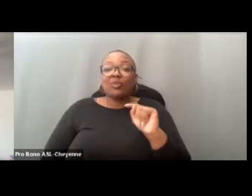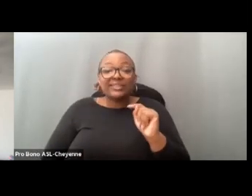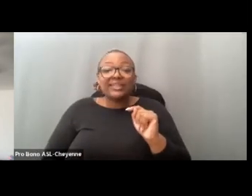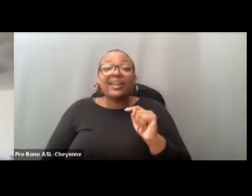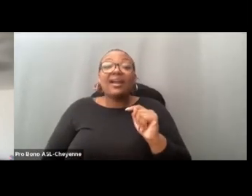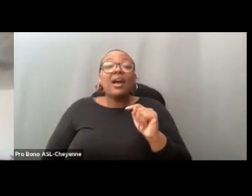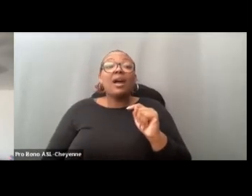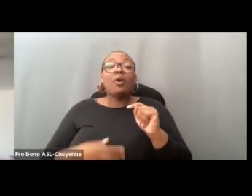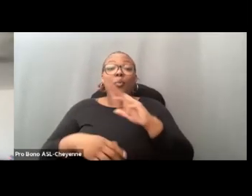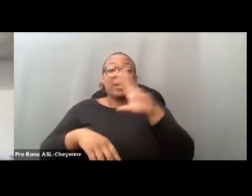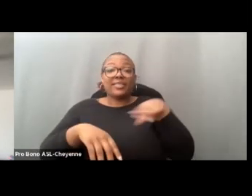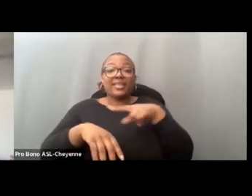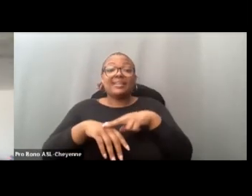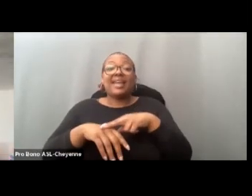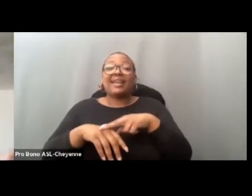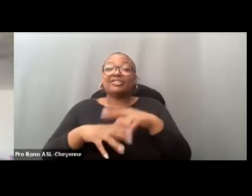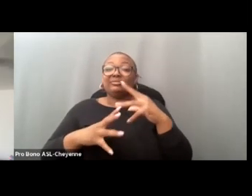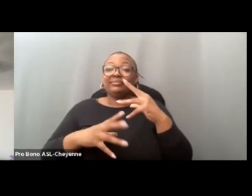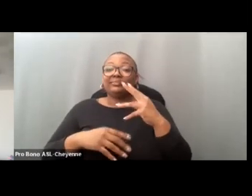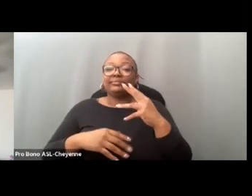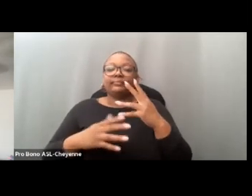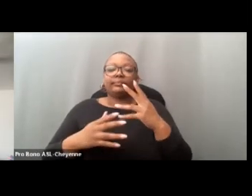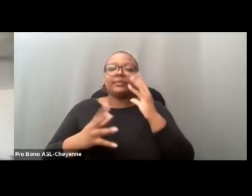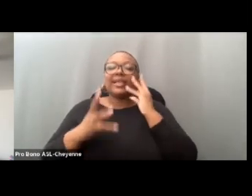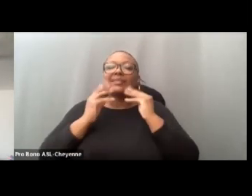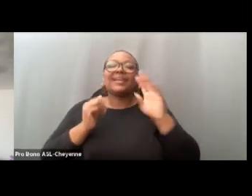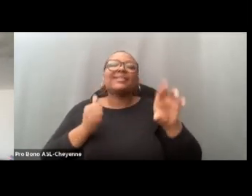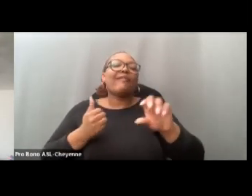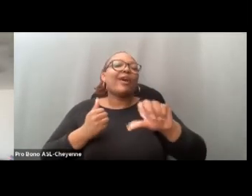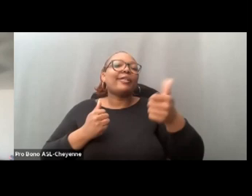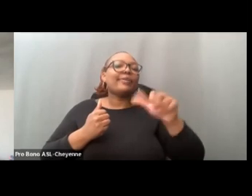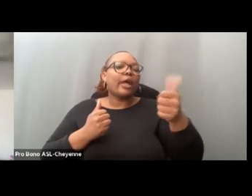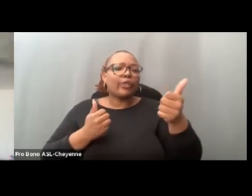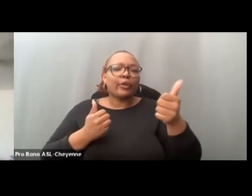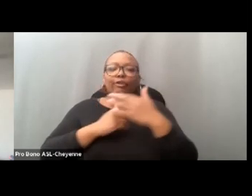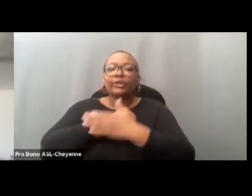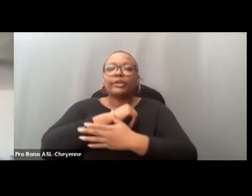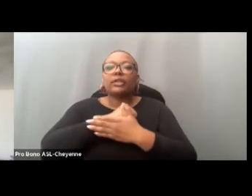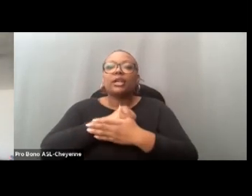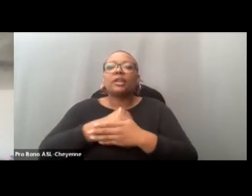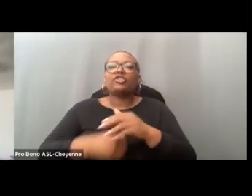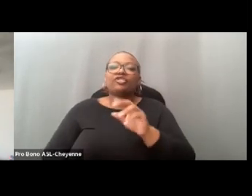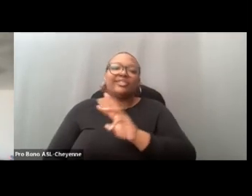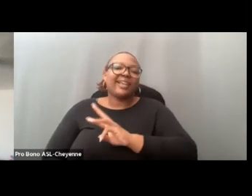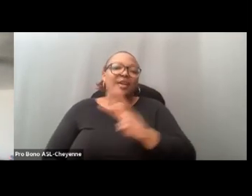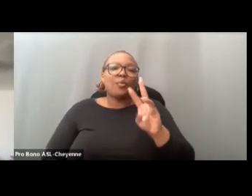with the national experience of another, of a country in West Africa that brought,